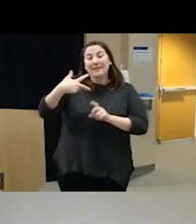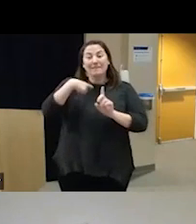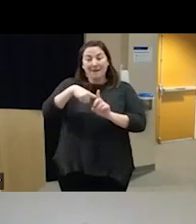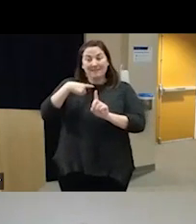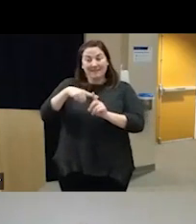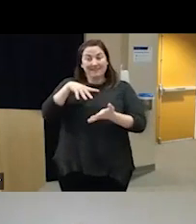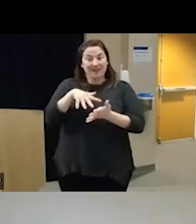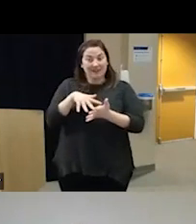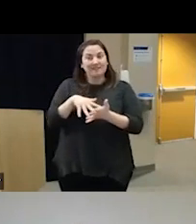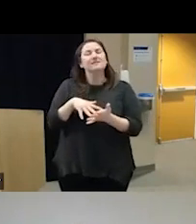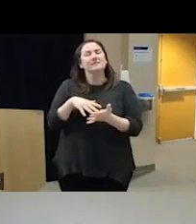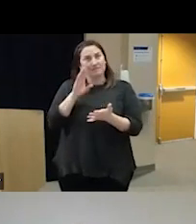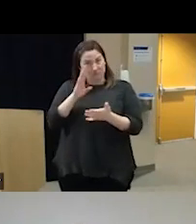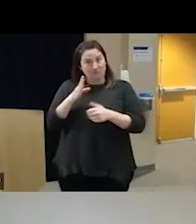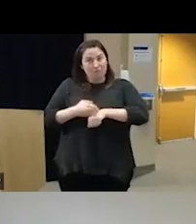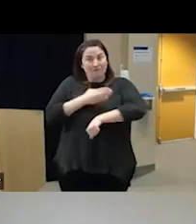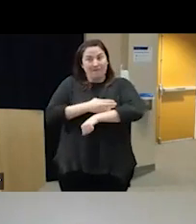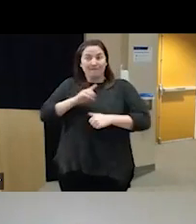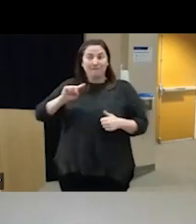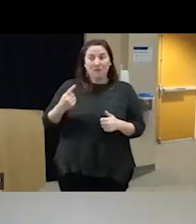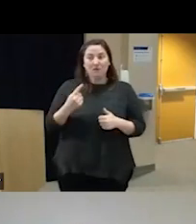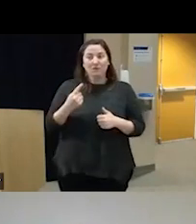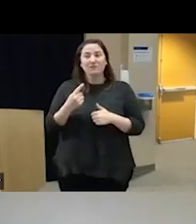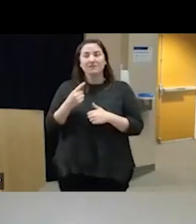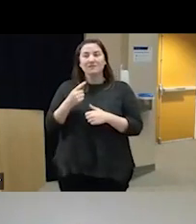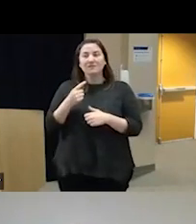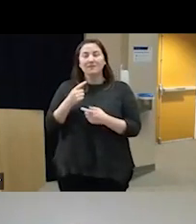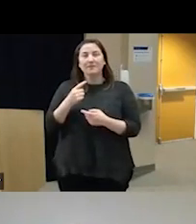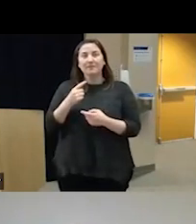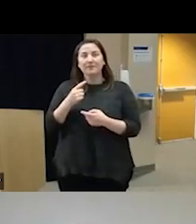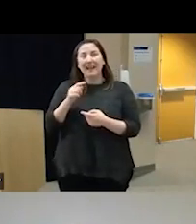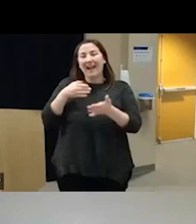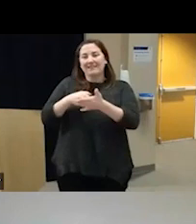will be approved our first non-polynaptic Topic in blocking antipsychotic and schizophrenia either